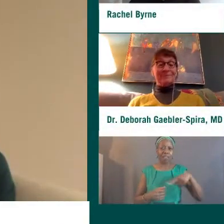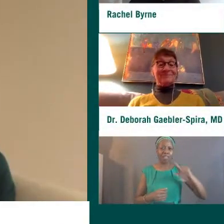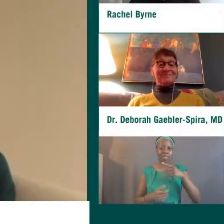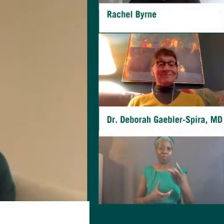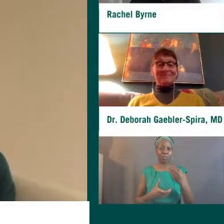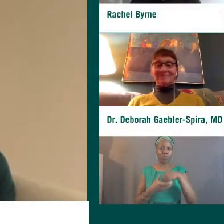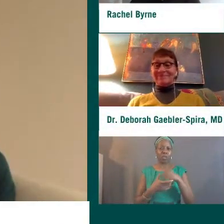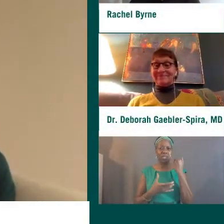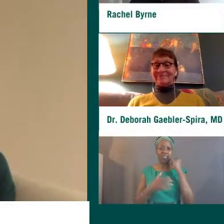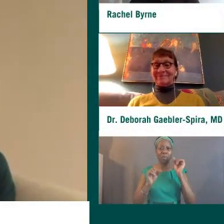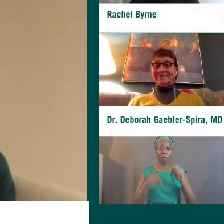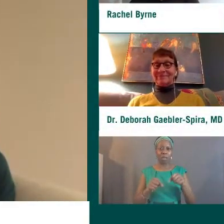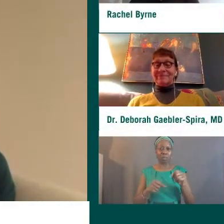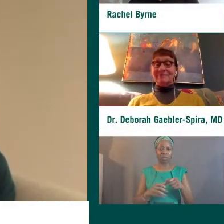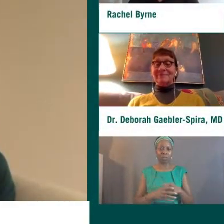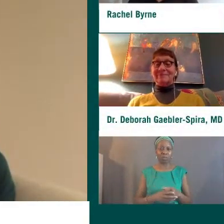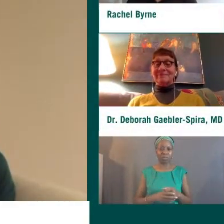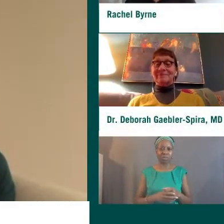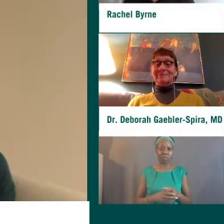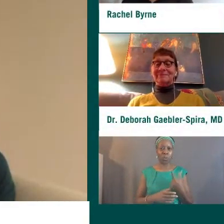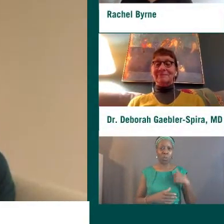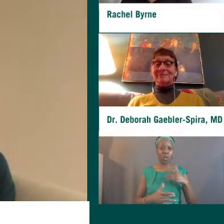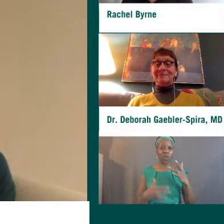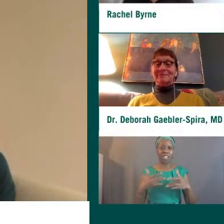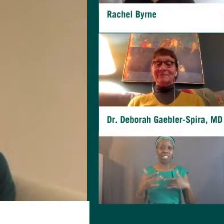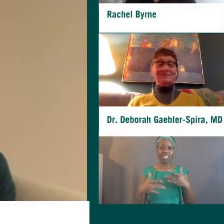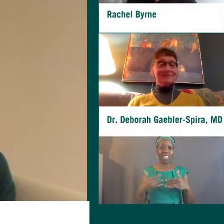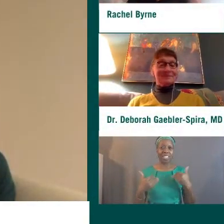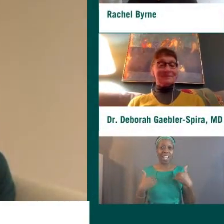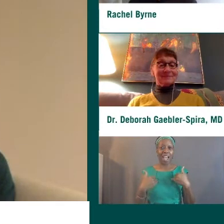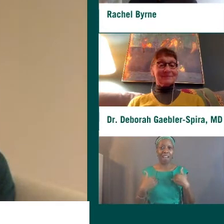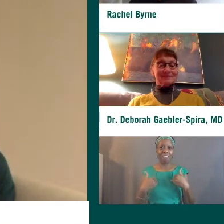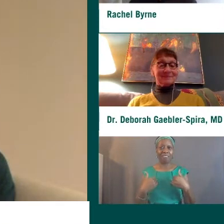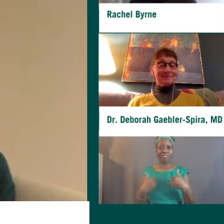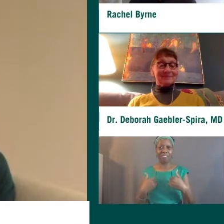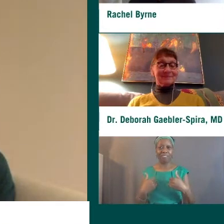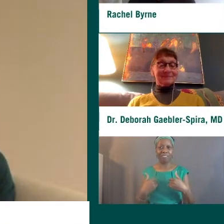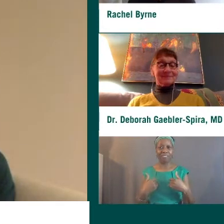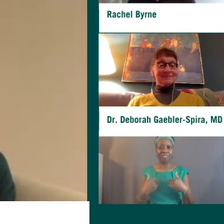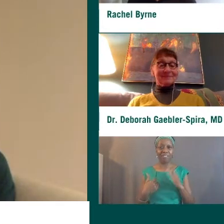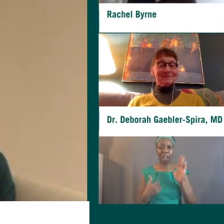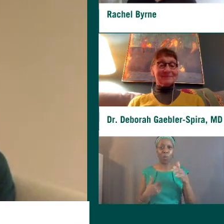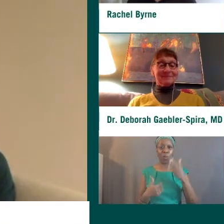And very excited to have. And I'll do an introduction here.